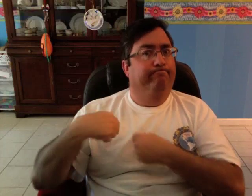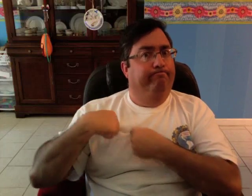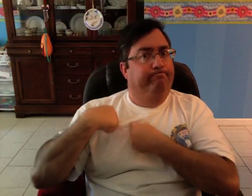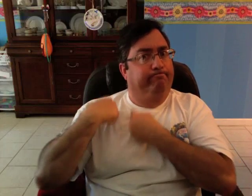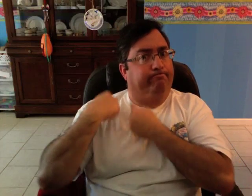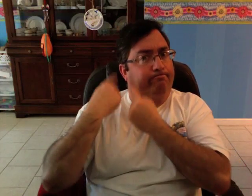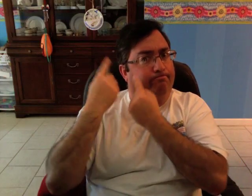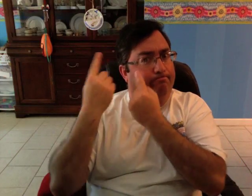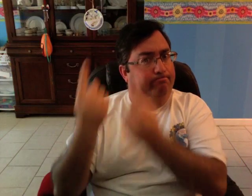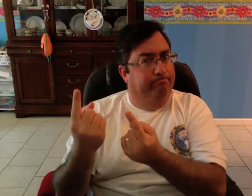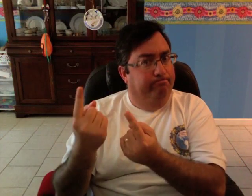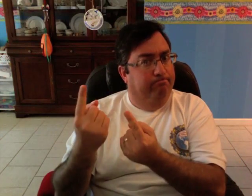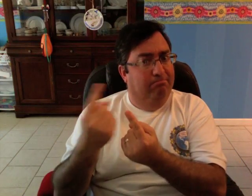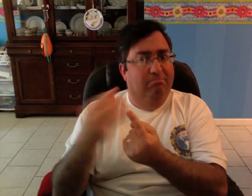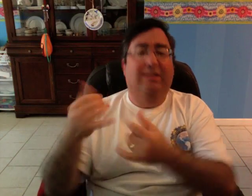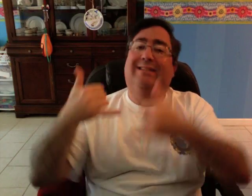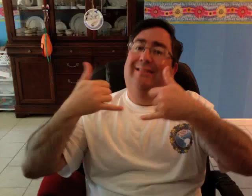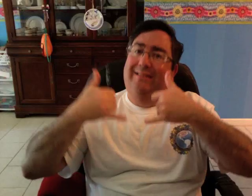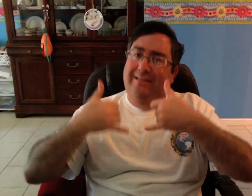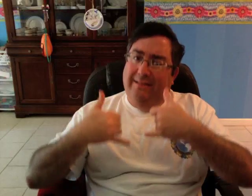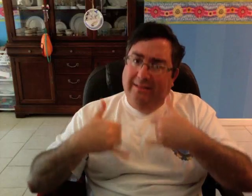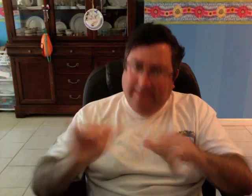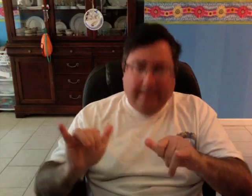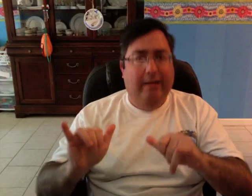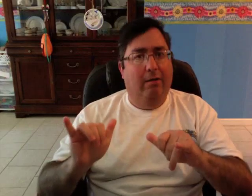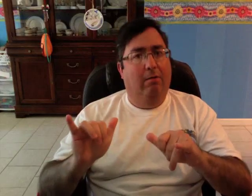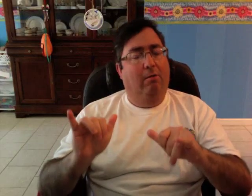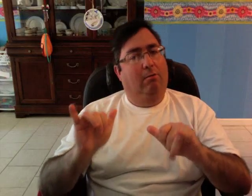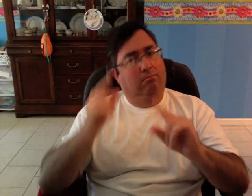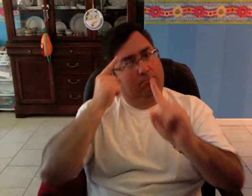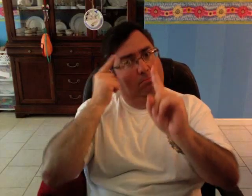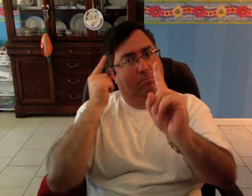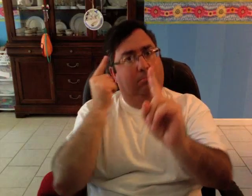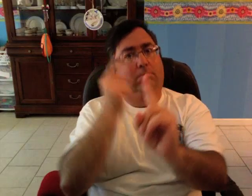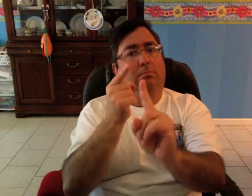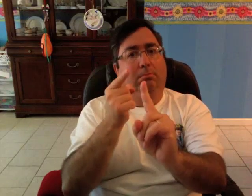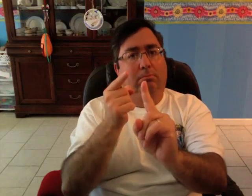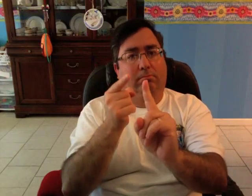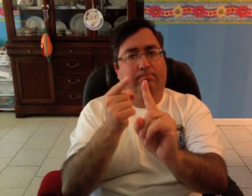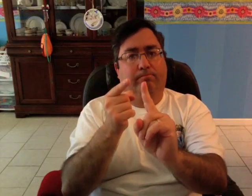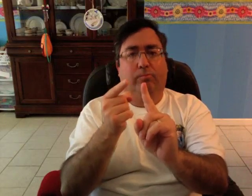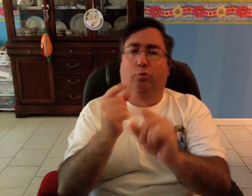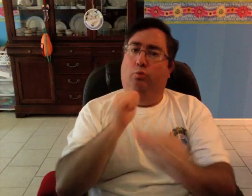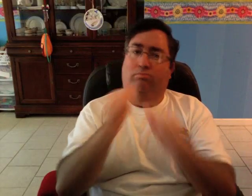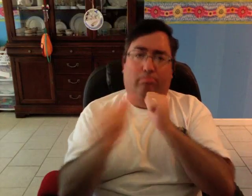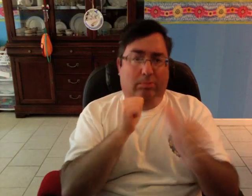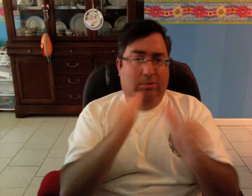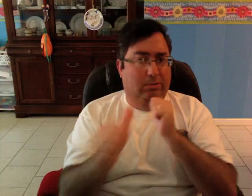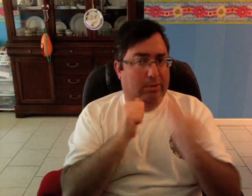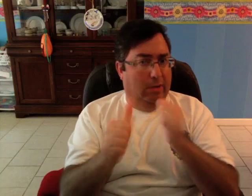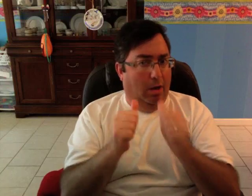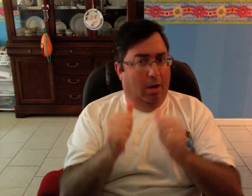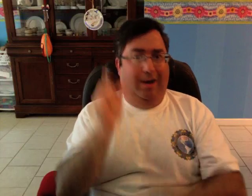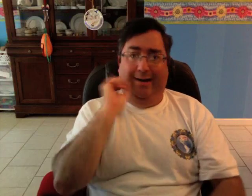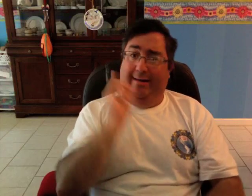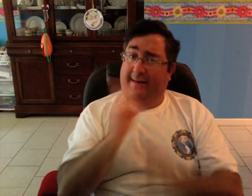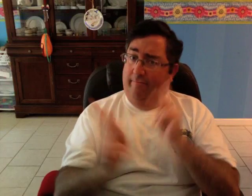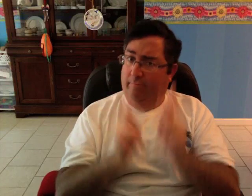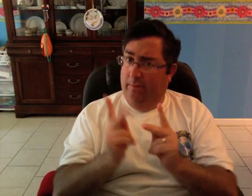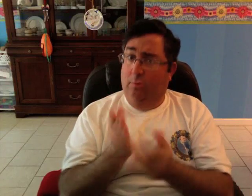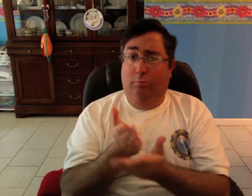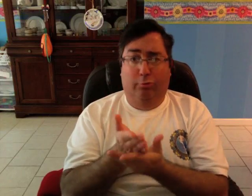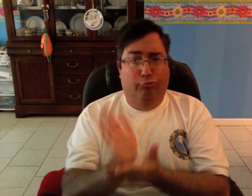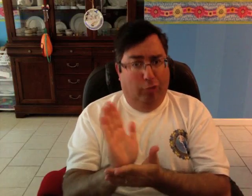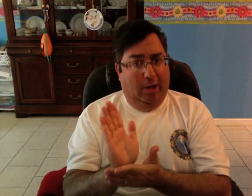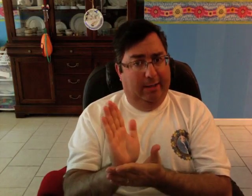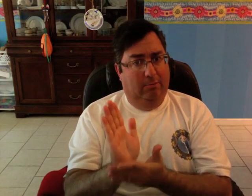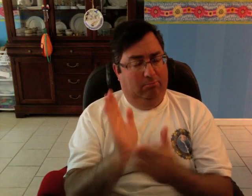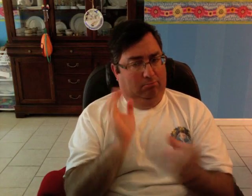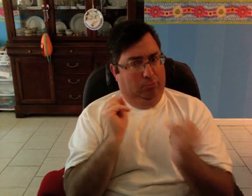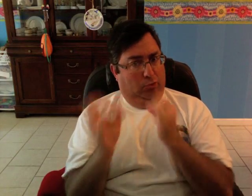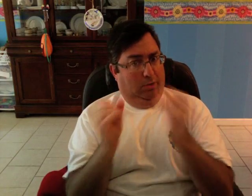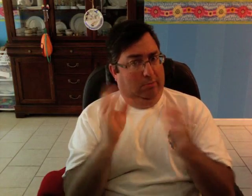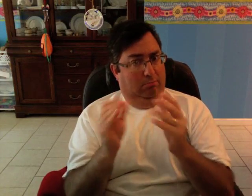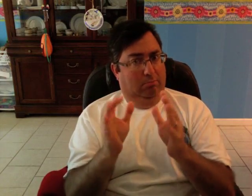AG Bell has, and still wants to deny Deaf people the right to sign language